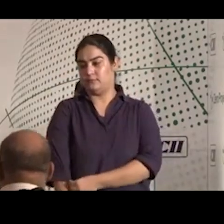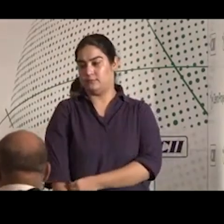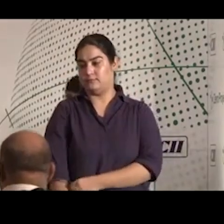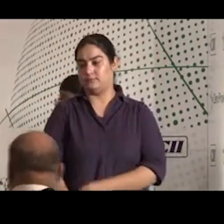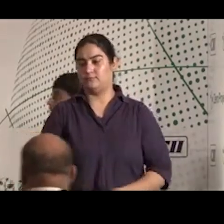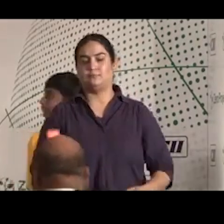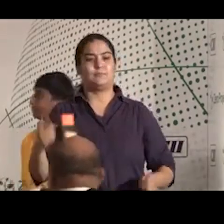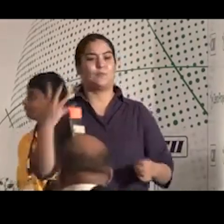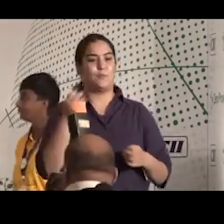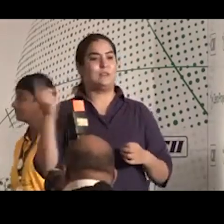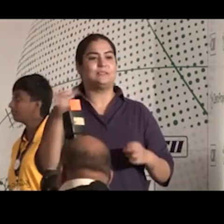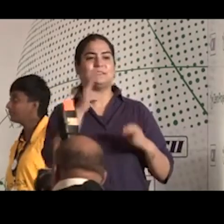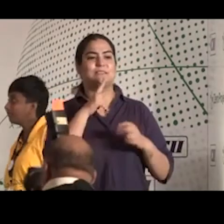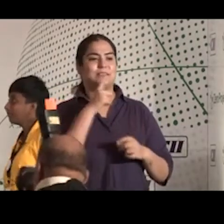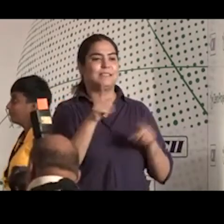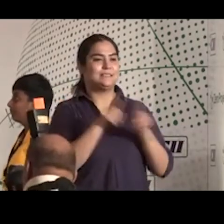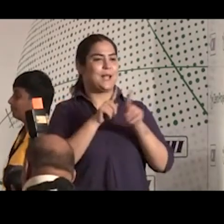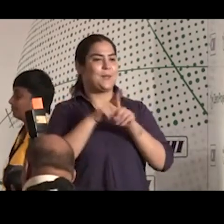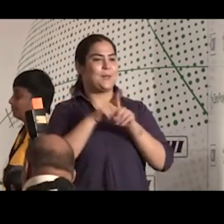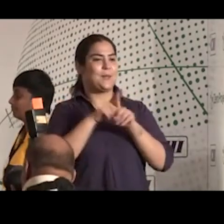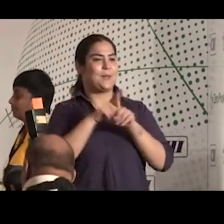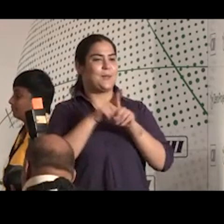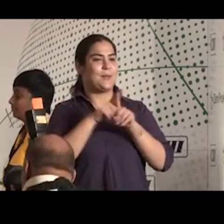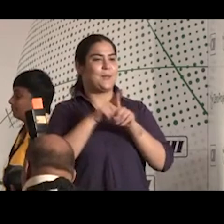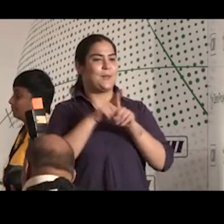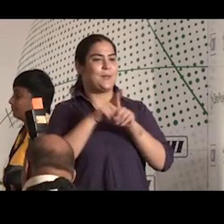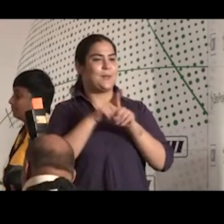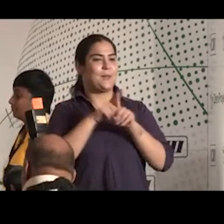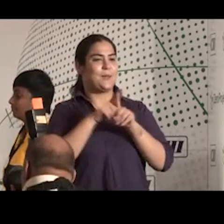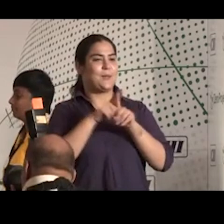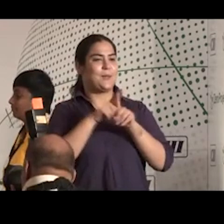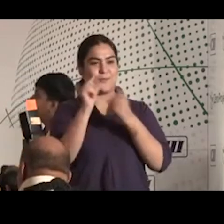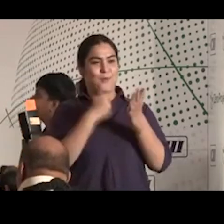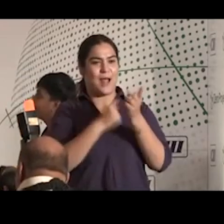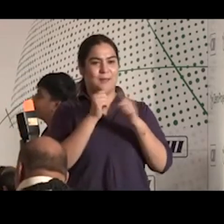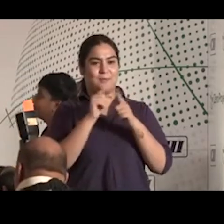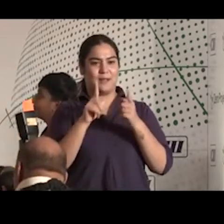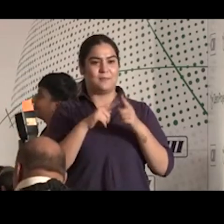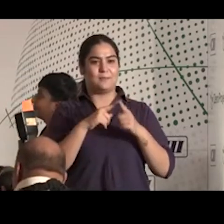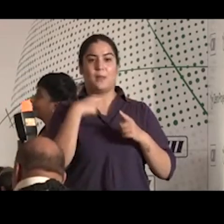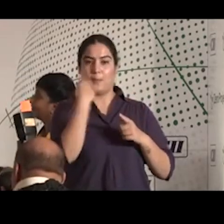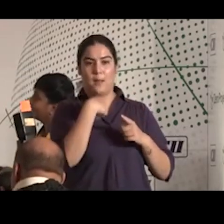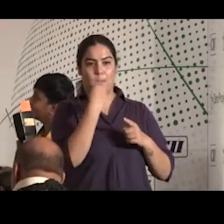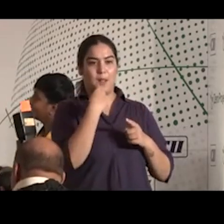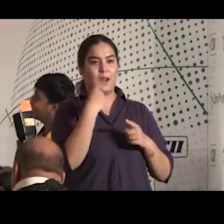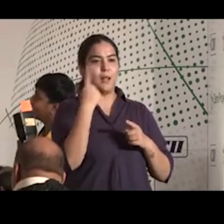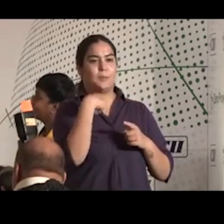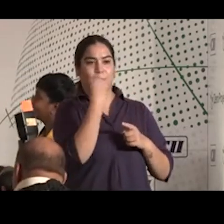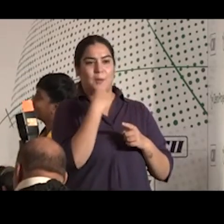Okay, so we